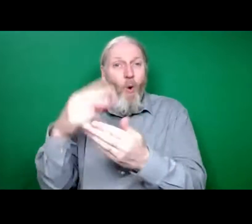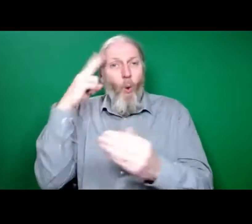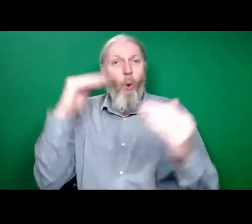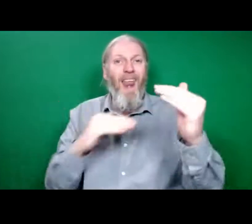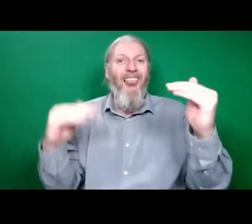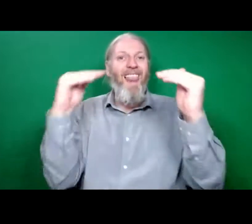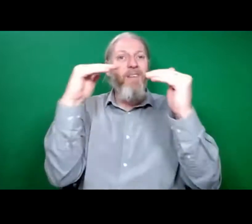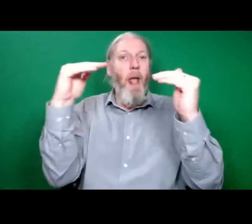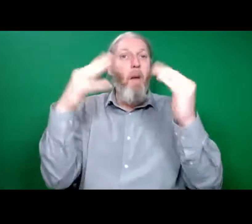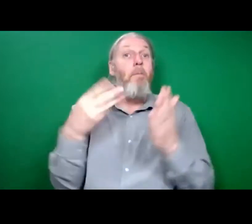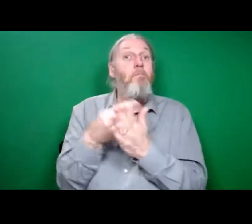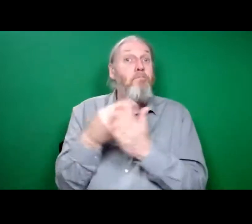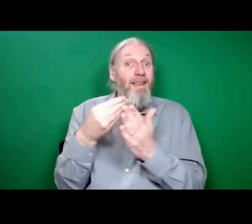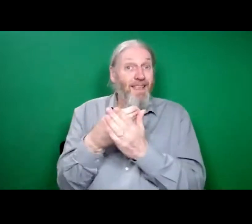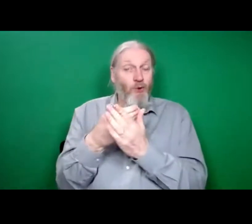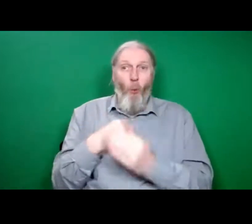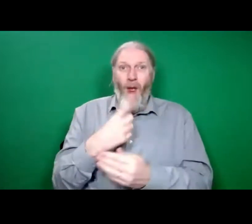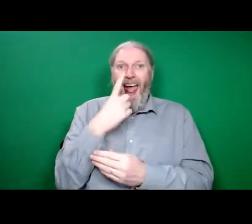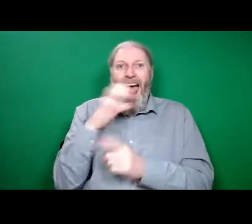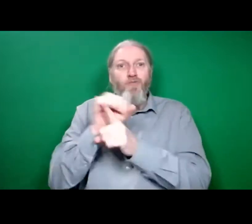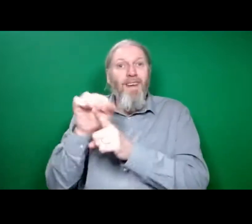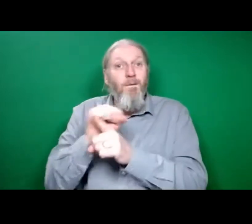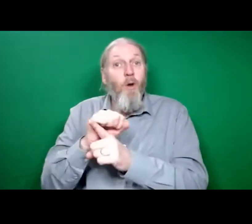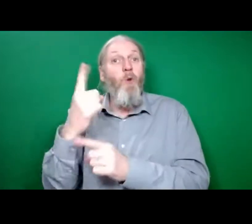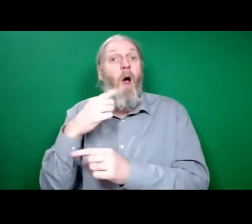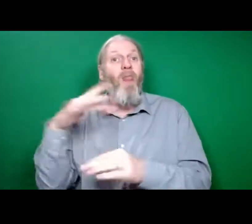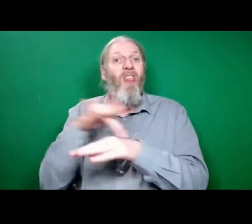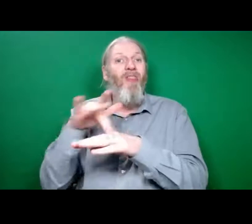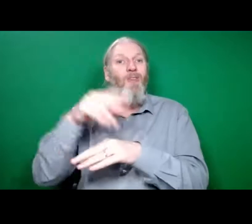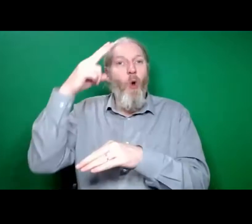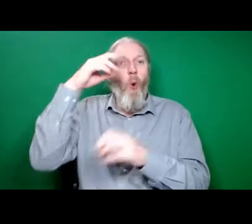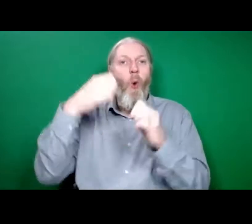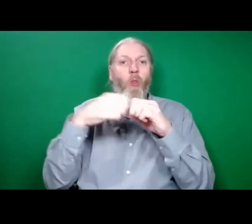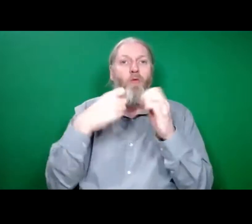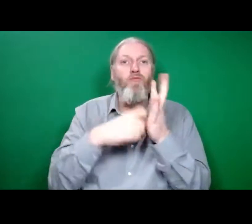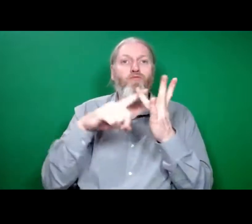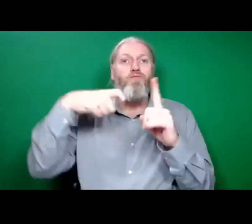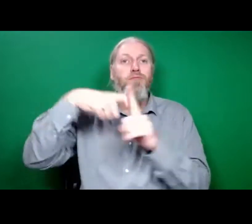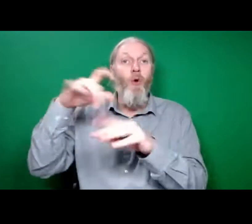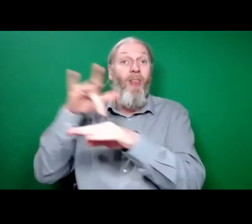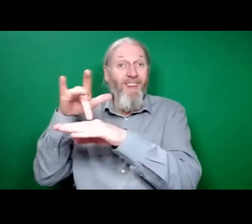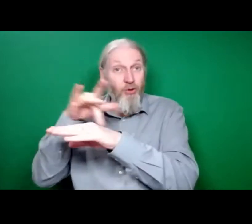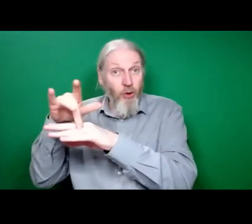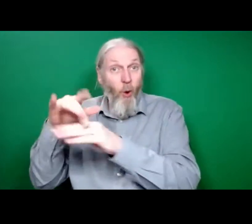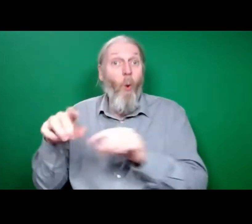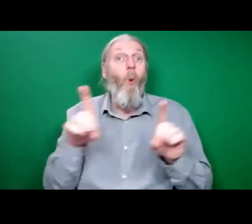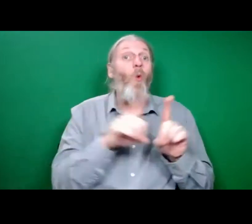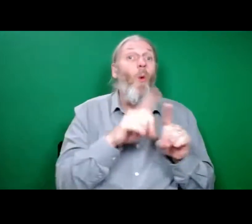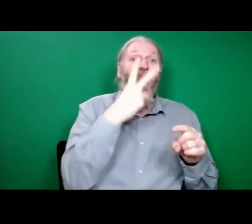the creative impulse of everyone in Medway. What is interesting for us, when we won the heritage zone